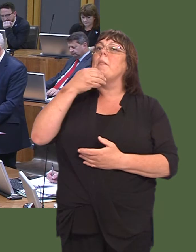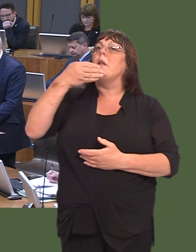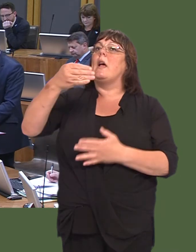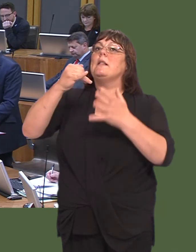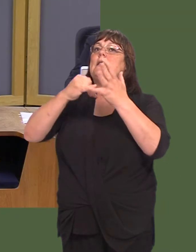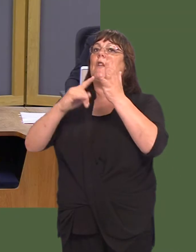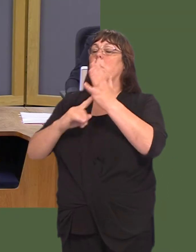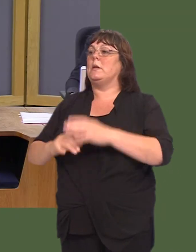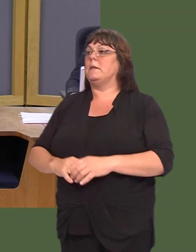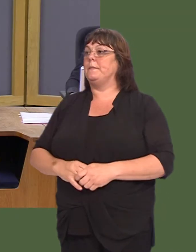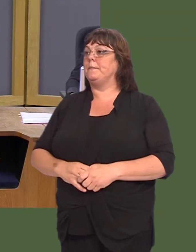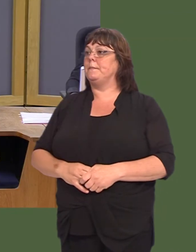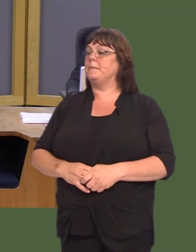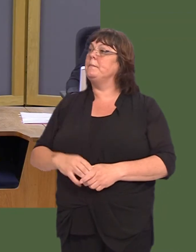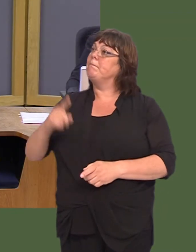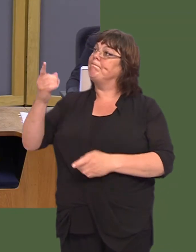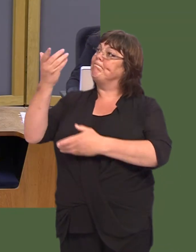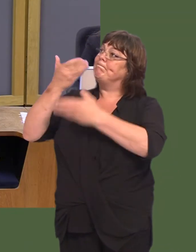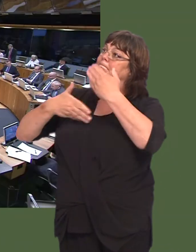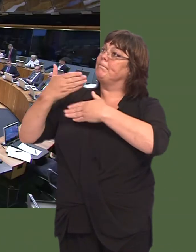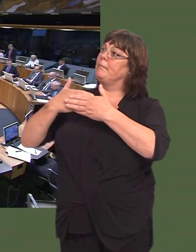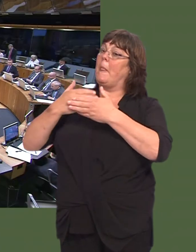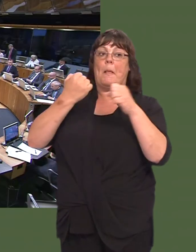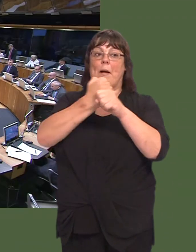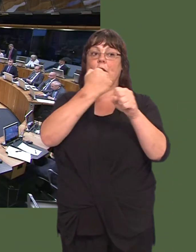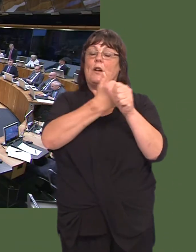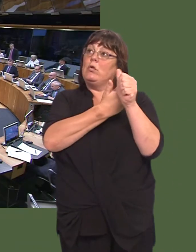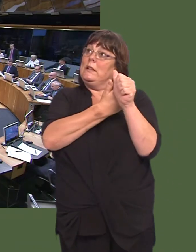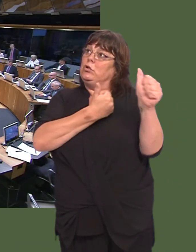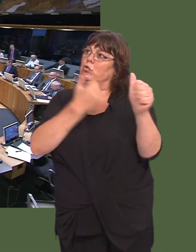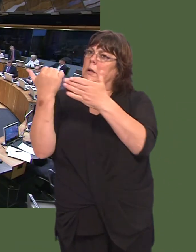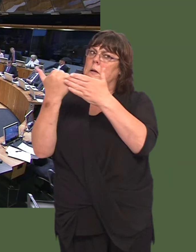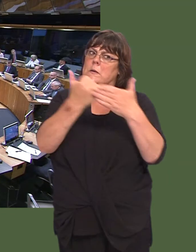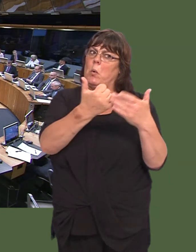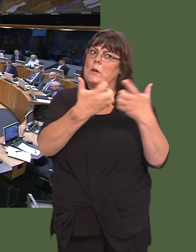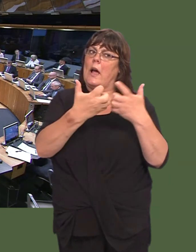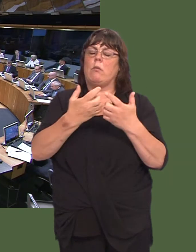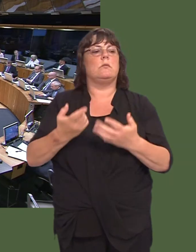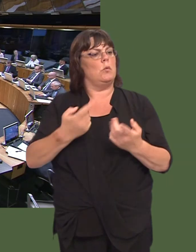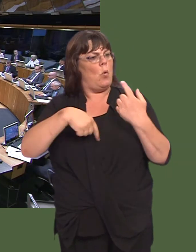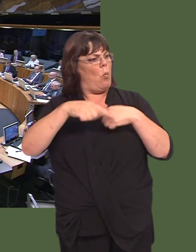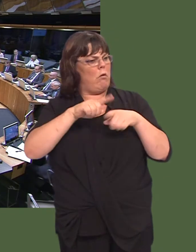A wnaiff y Prif Weinidog ddatganiad am gefnogaeth Llywodraeth Cymru i'r diwydiant gweithgynhyrchu? OAQ(5)0606(FM) Carwyn Jones: We continue to take a broad